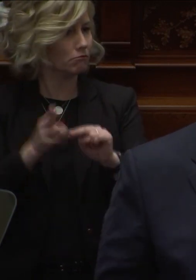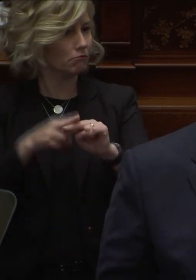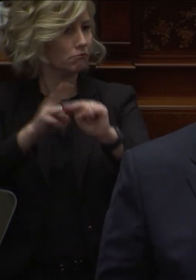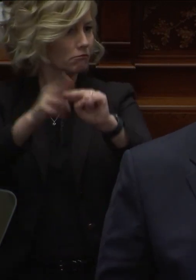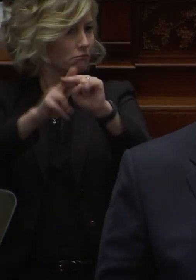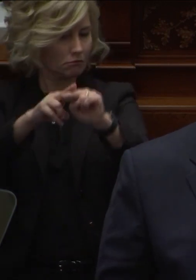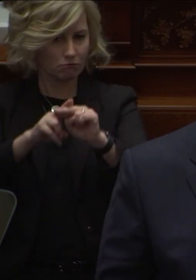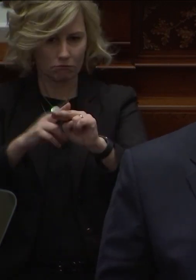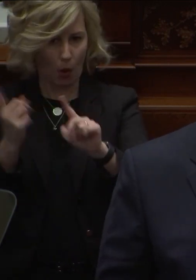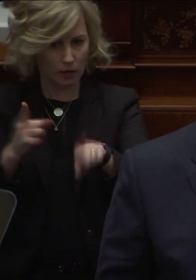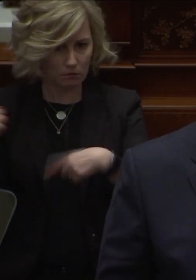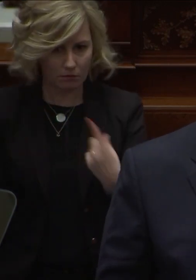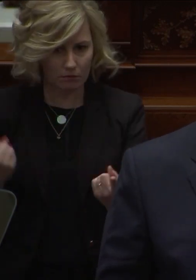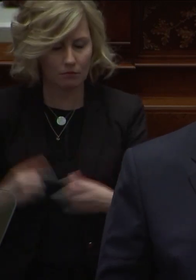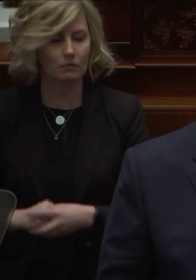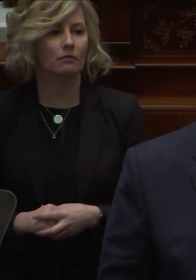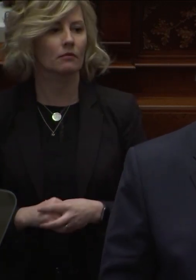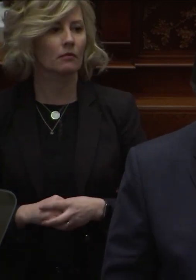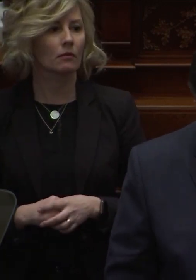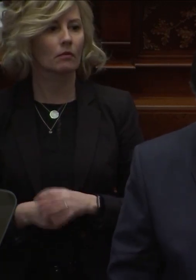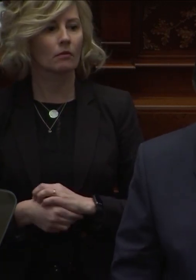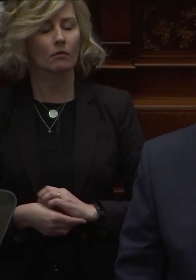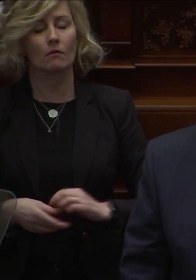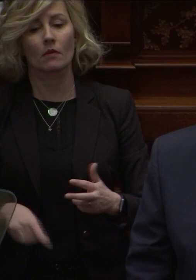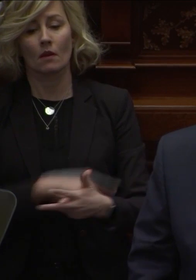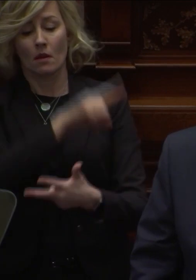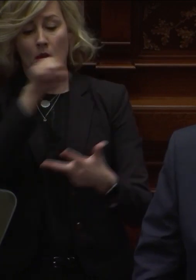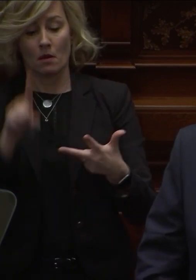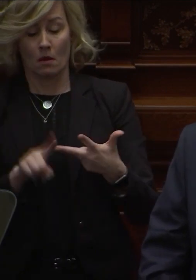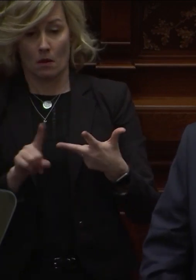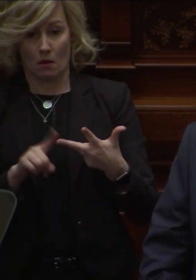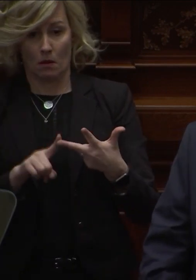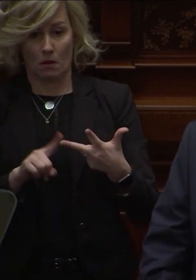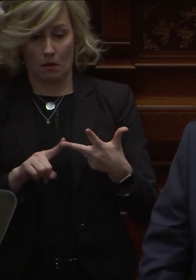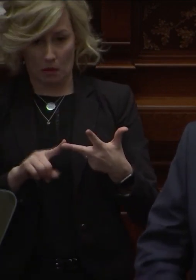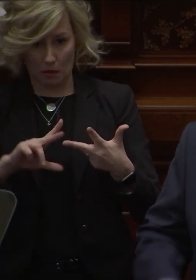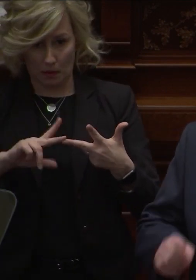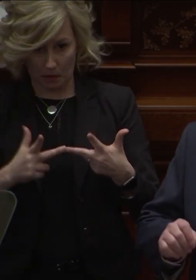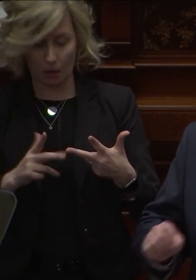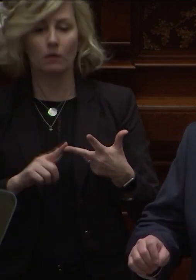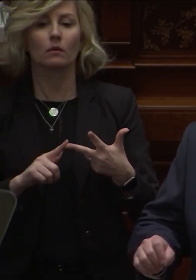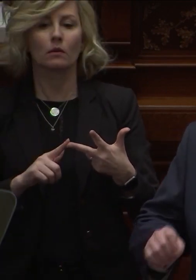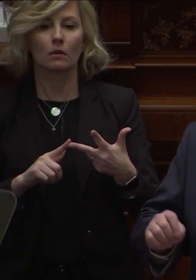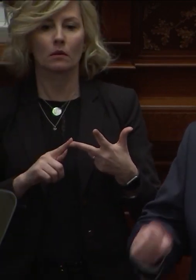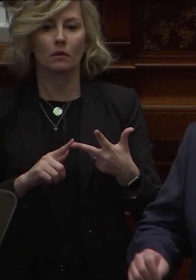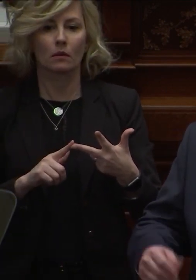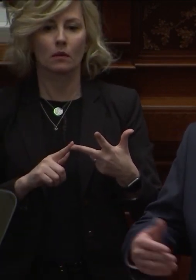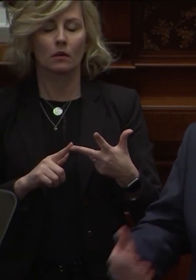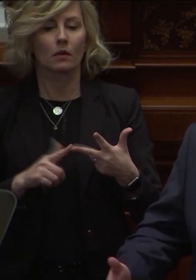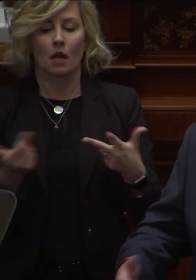RETIREMENT TAX OR RAISING INCOME TAX OVERALL BY 20% OR ALL OF THE ABOVE. FOR A FAMILY LEARNING $100,000,